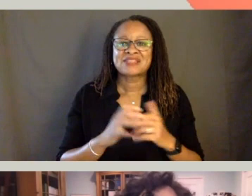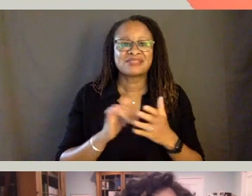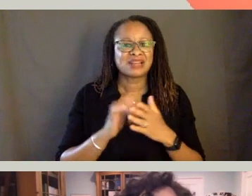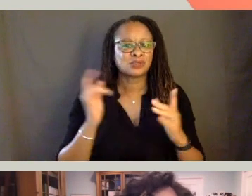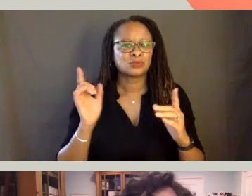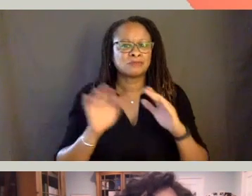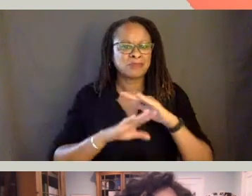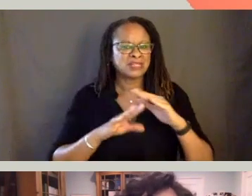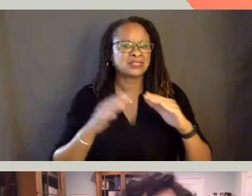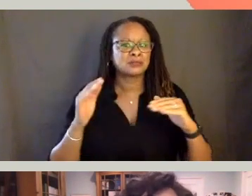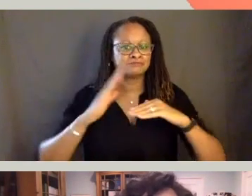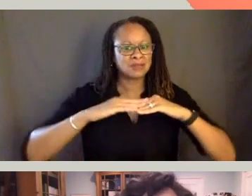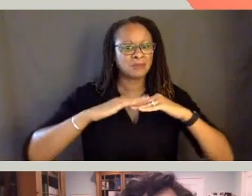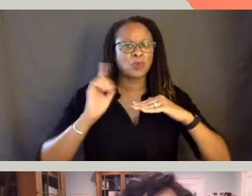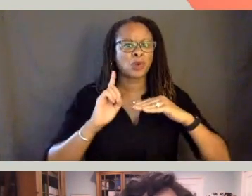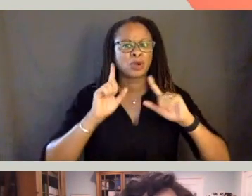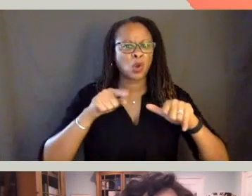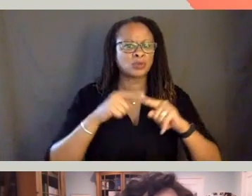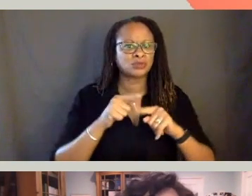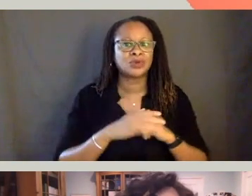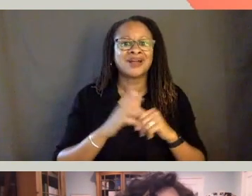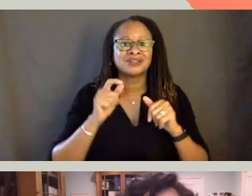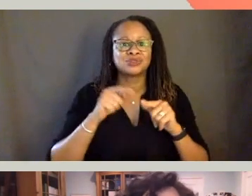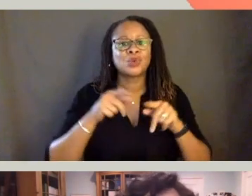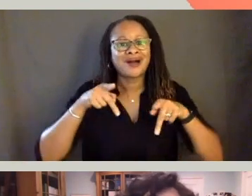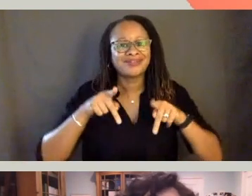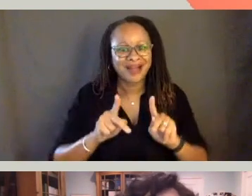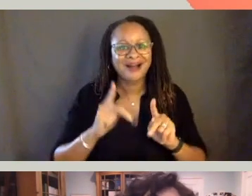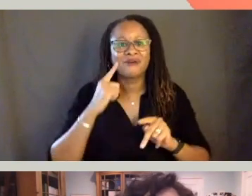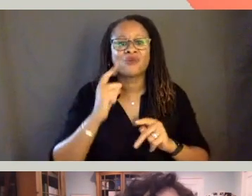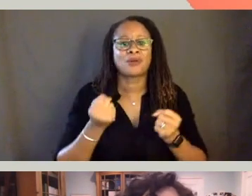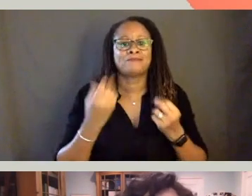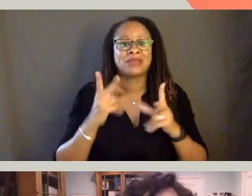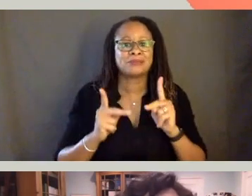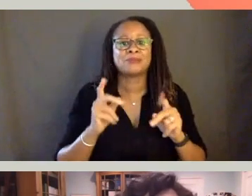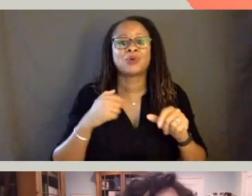Which is to allow for there to be many people who can stand in a way that they have dignity